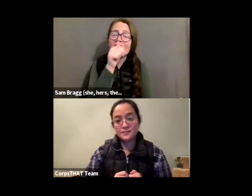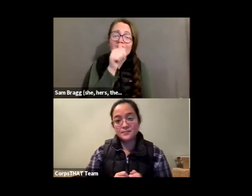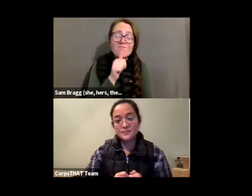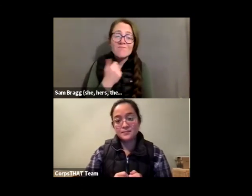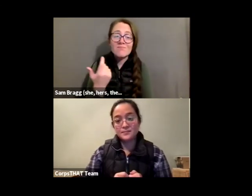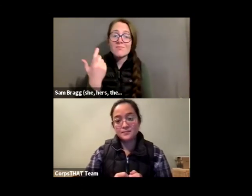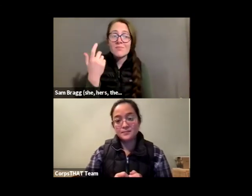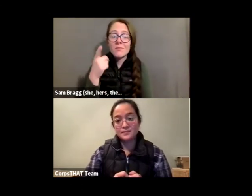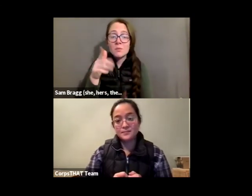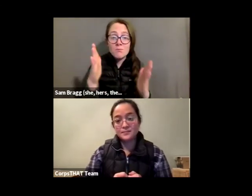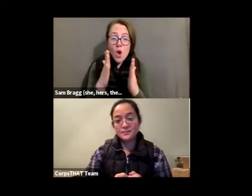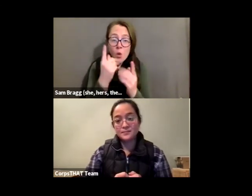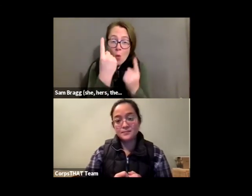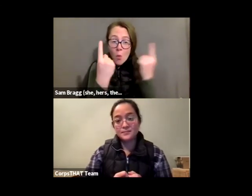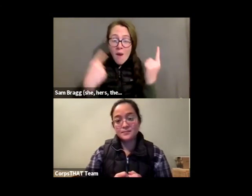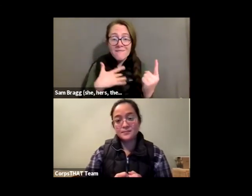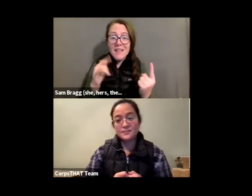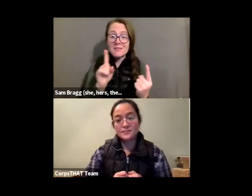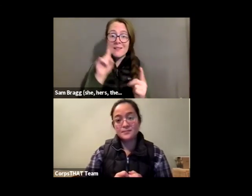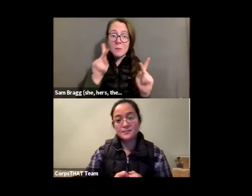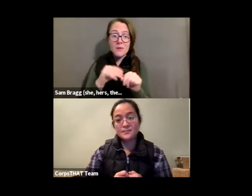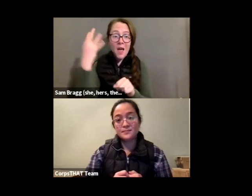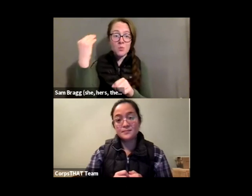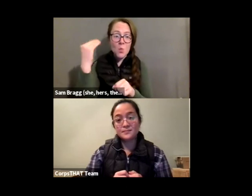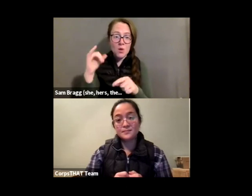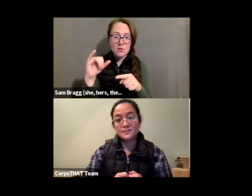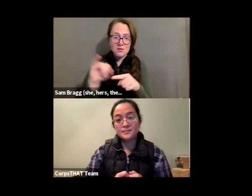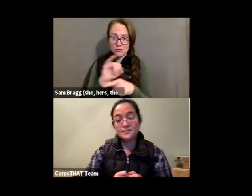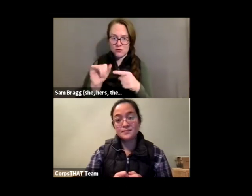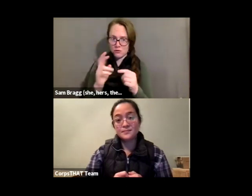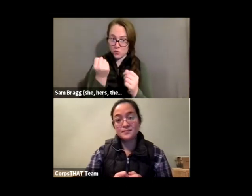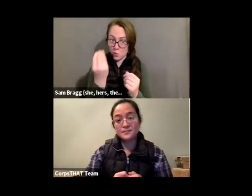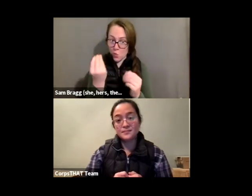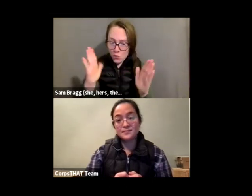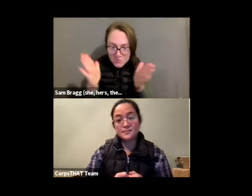things that you have to sort of function and work through and advocate yourself for but deaf people